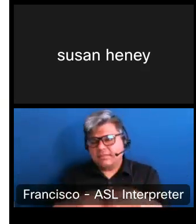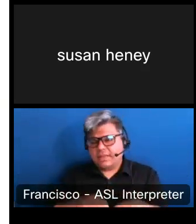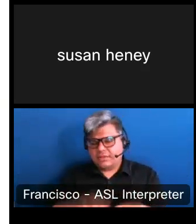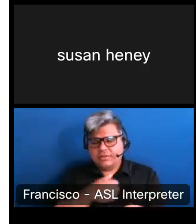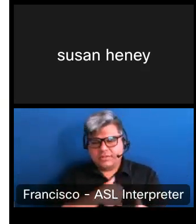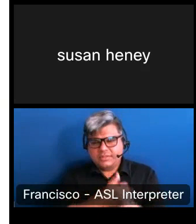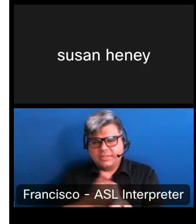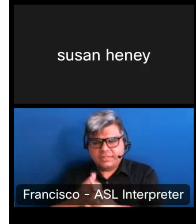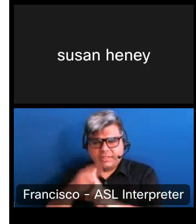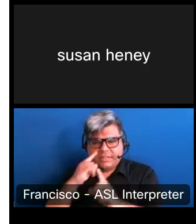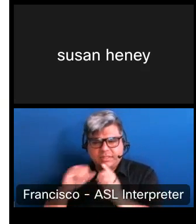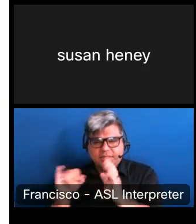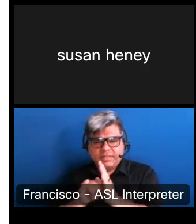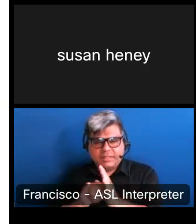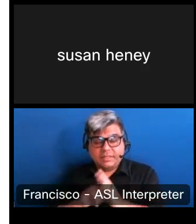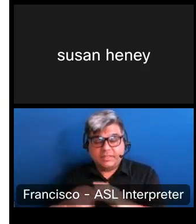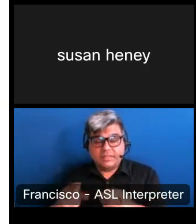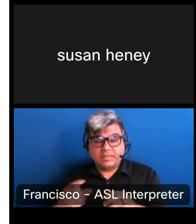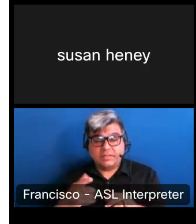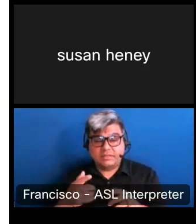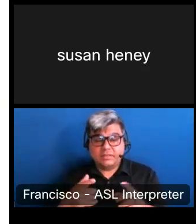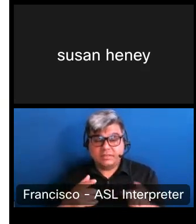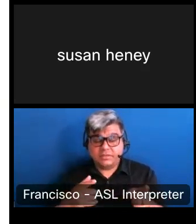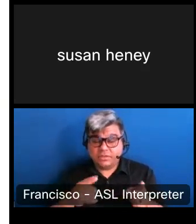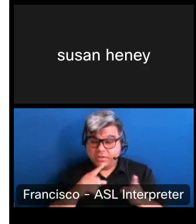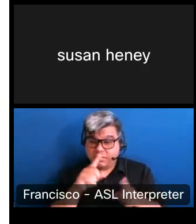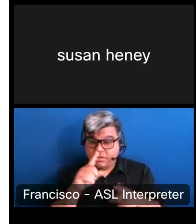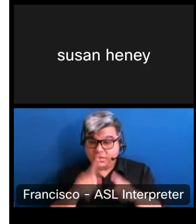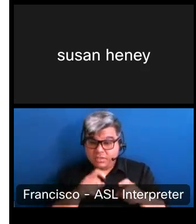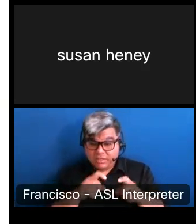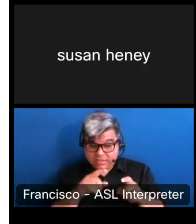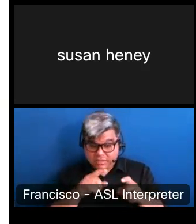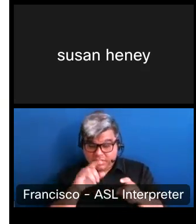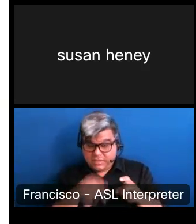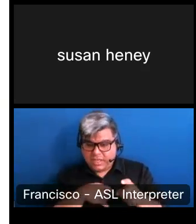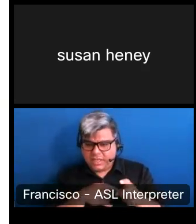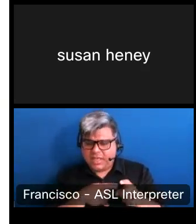included in the census questionnaire generally reflect a social definition of race recognized